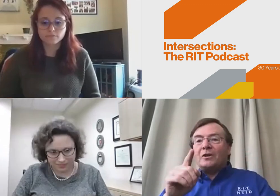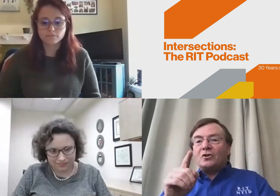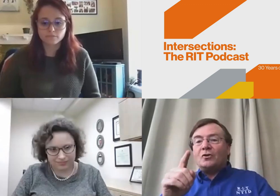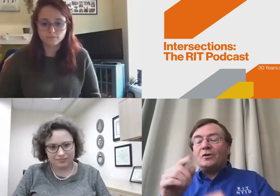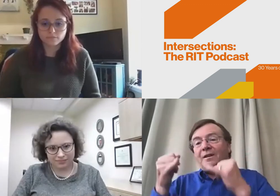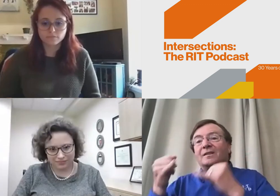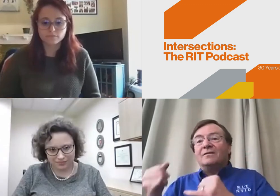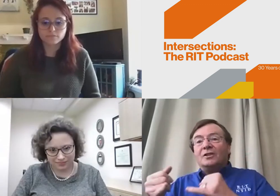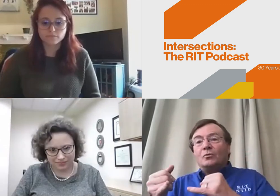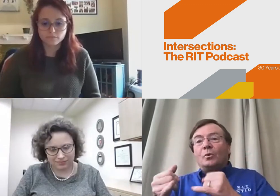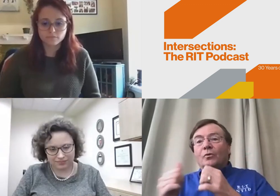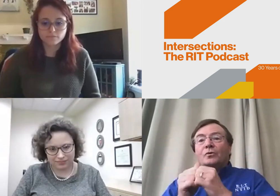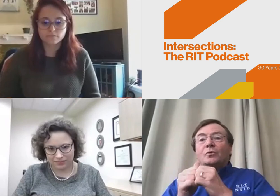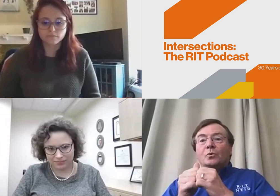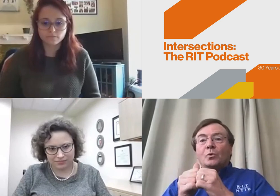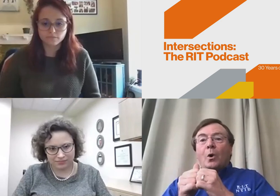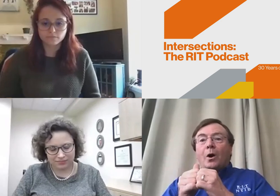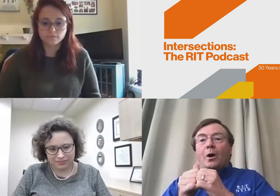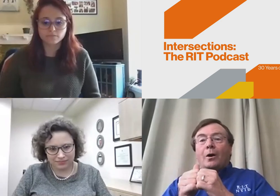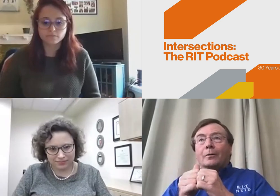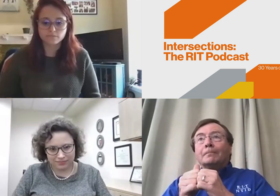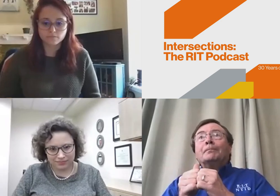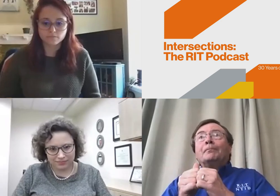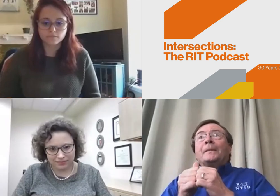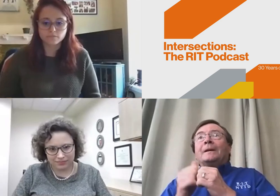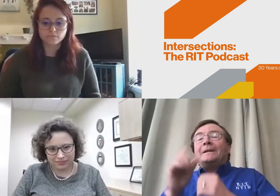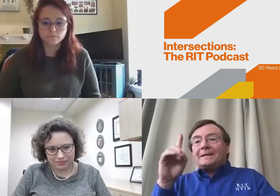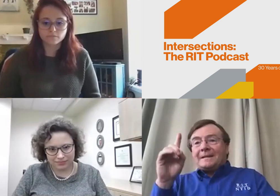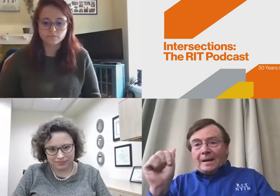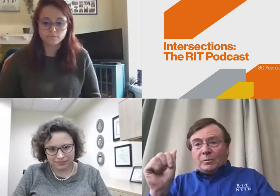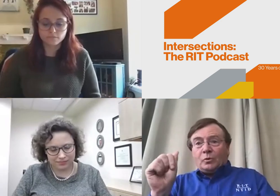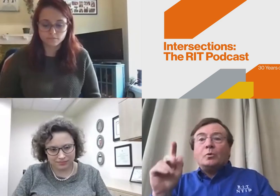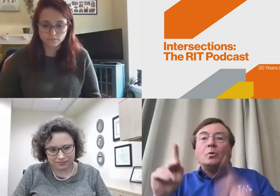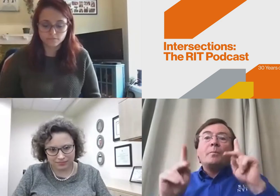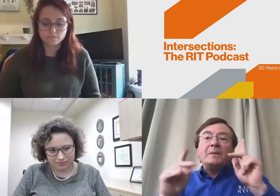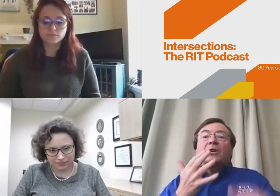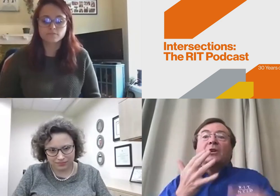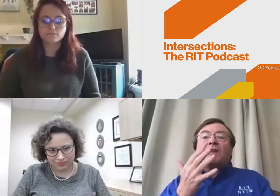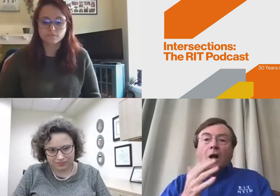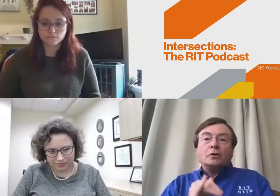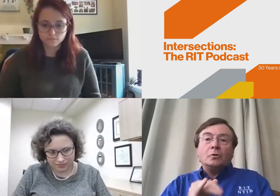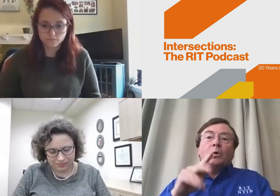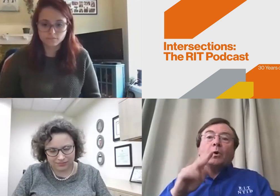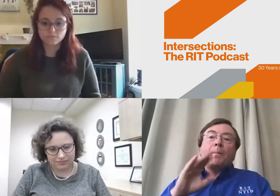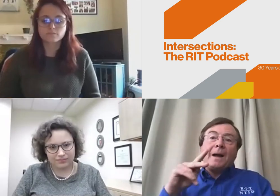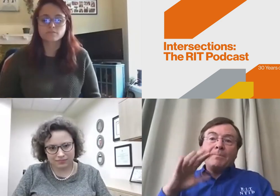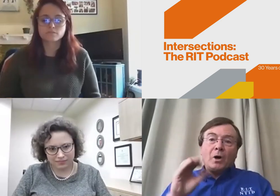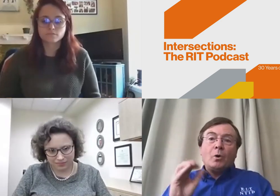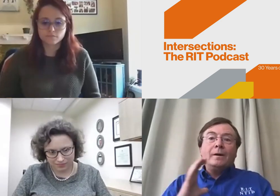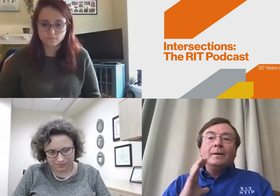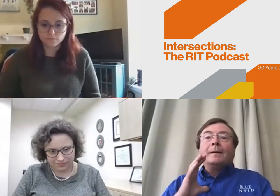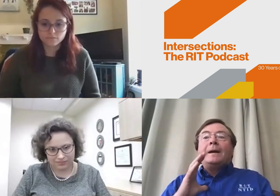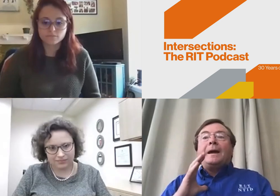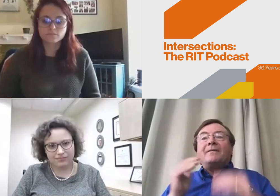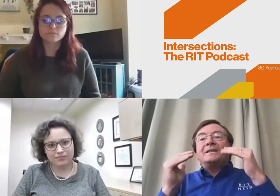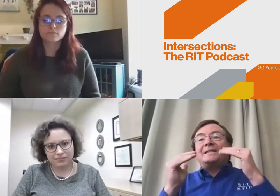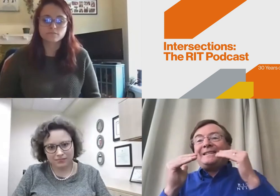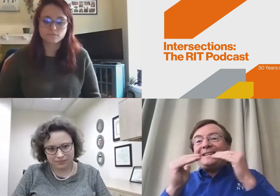sure that individuals who are disabled who are people of color, who are BIPOC, have the